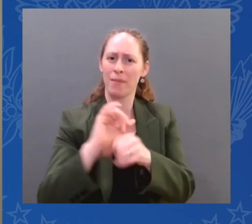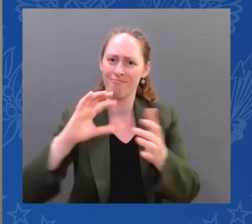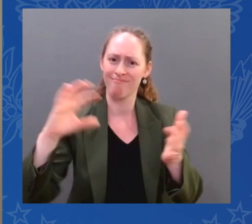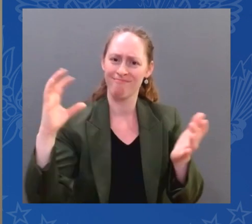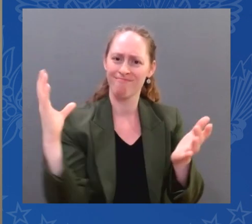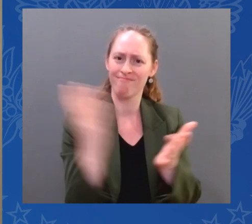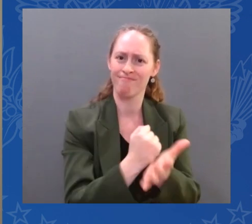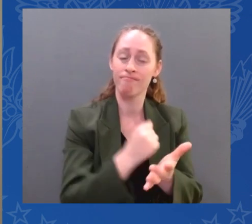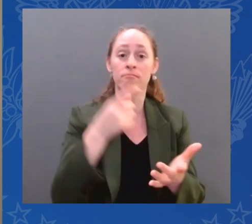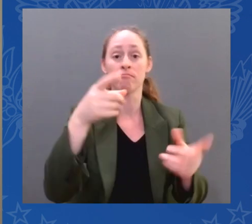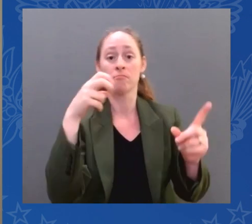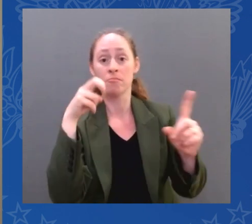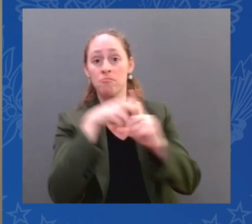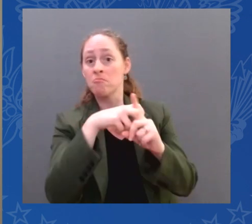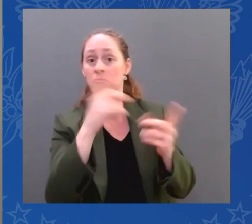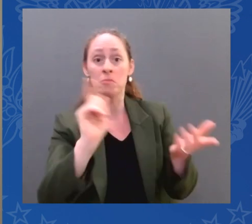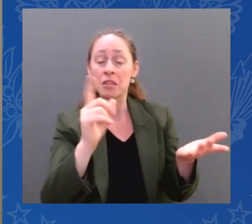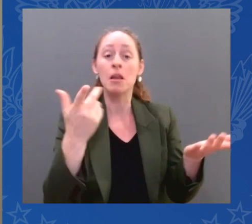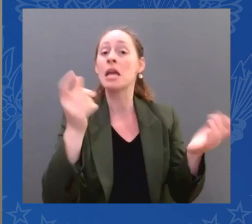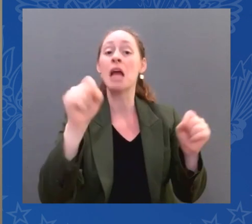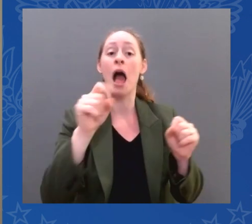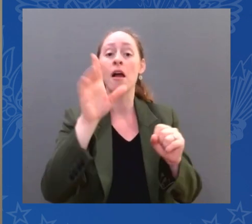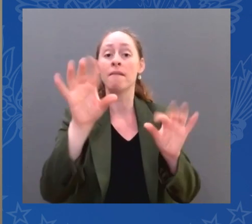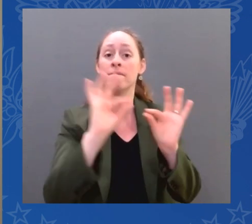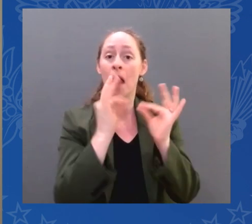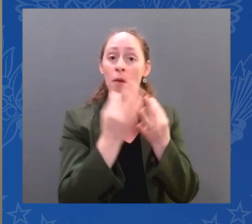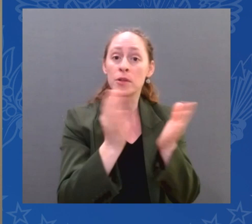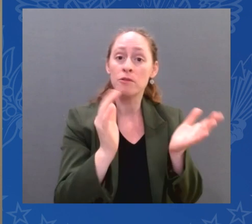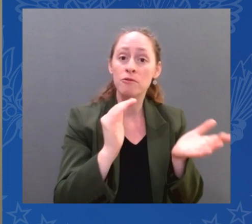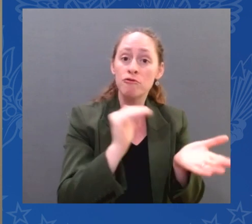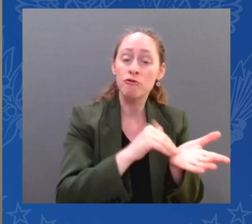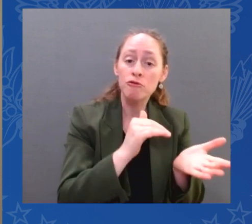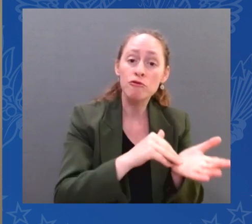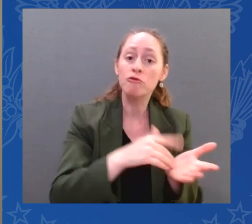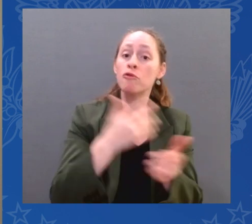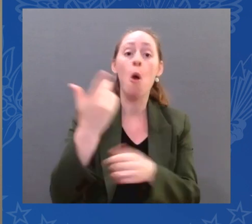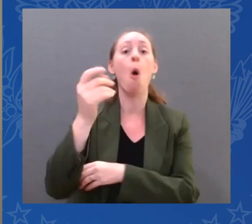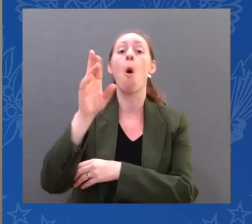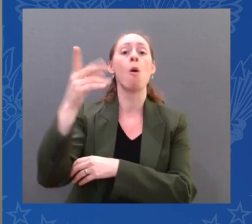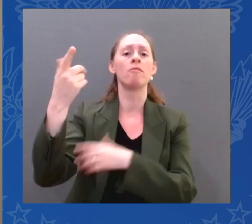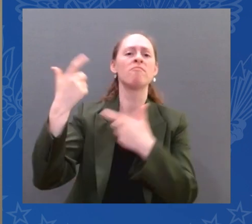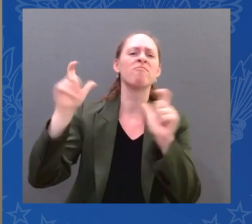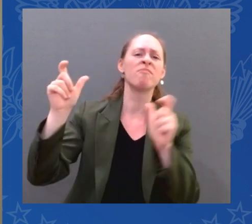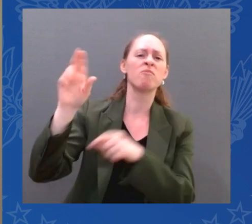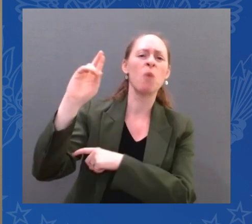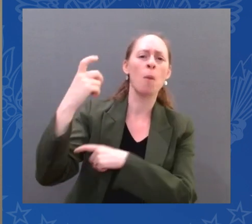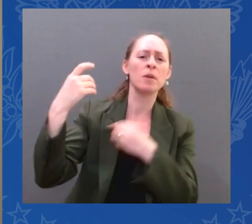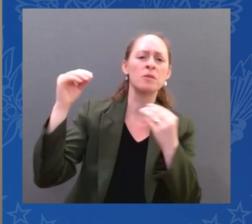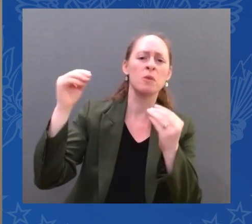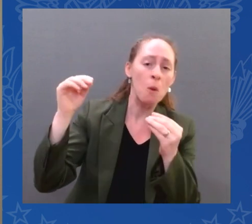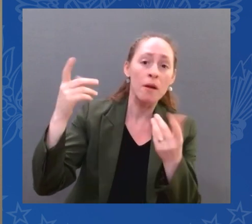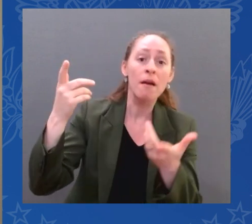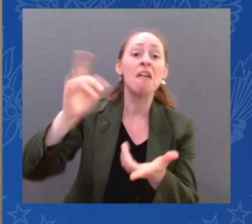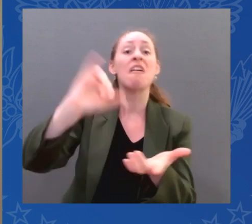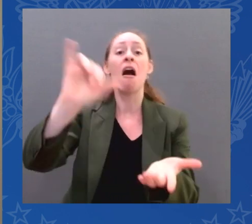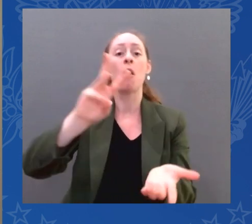Our largest pharmacies -- partners and -- that are Walgreens, CVS, and Walmart -- are already scheduling appointments